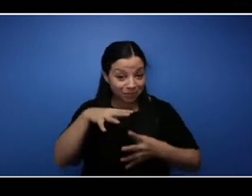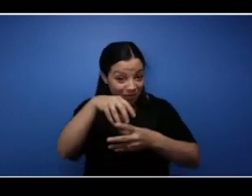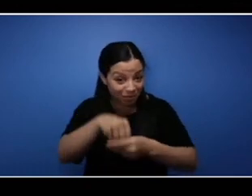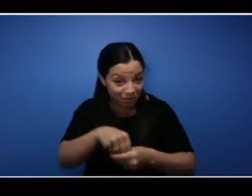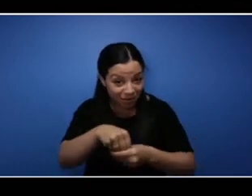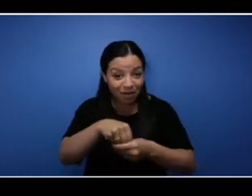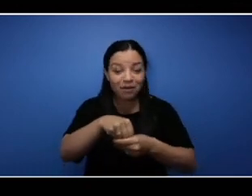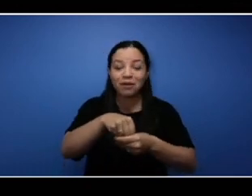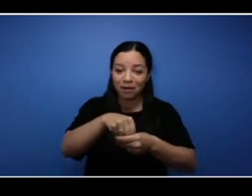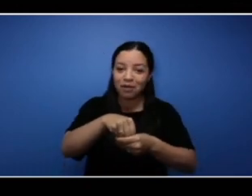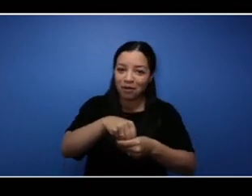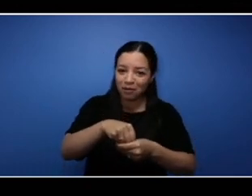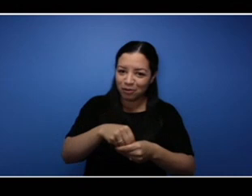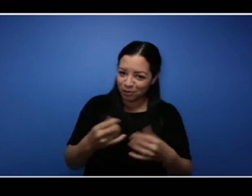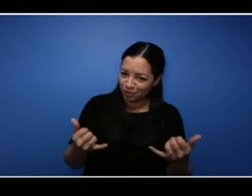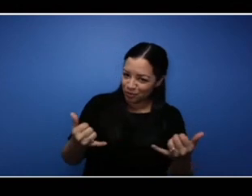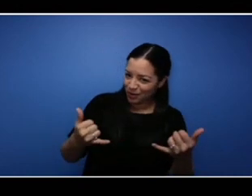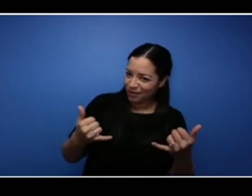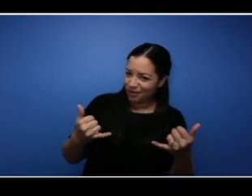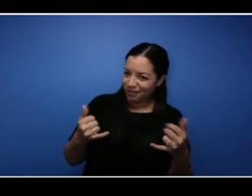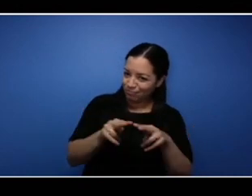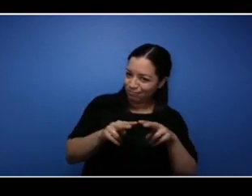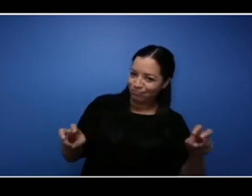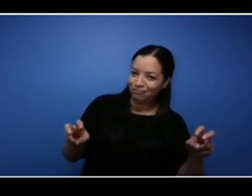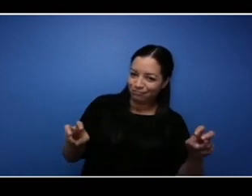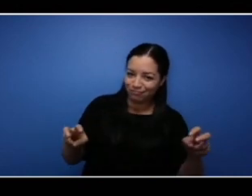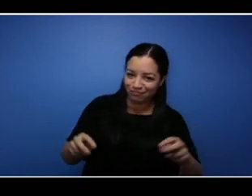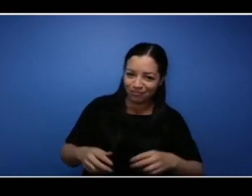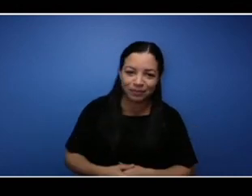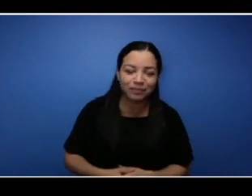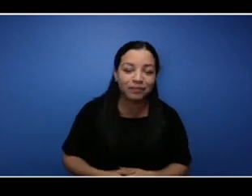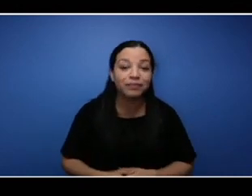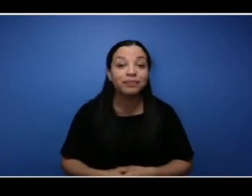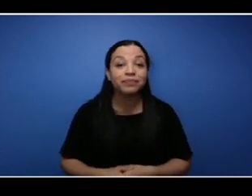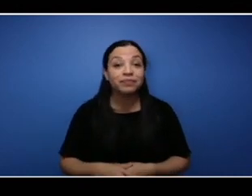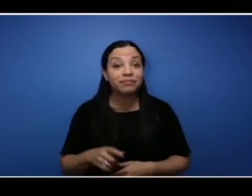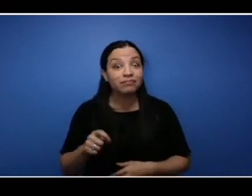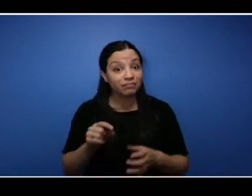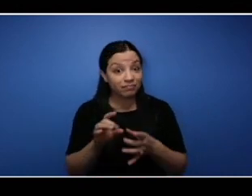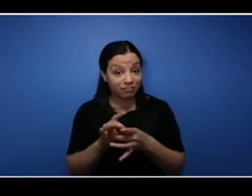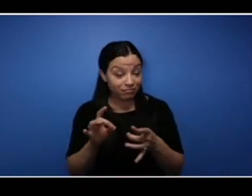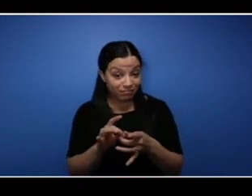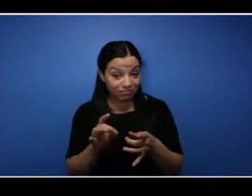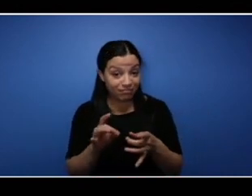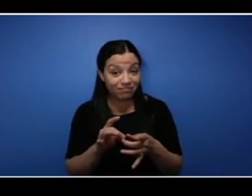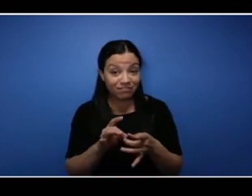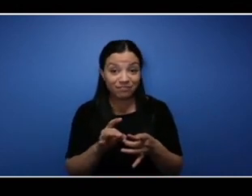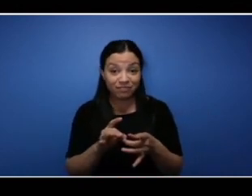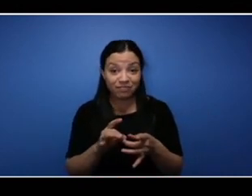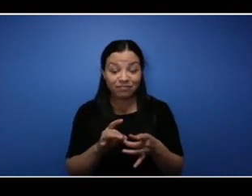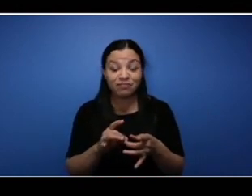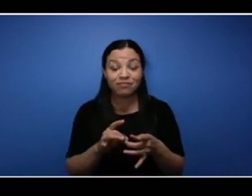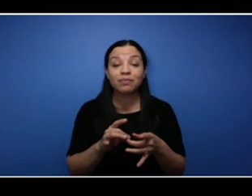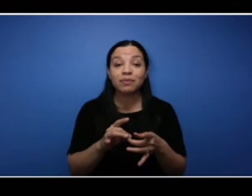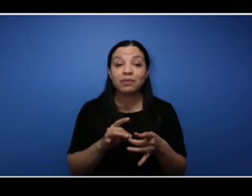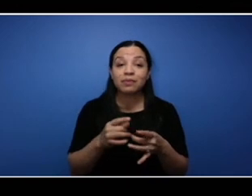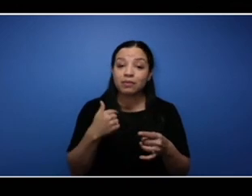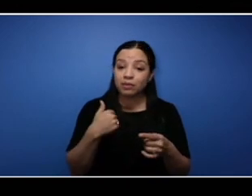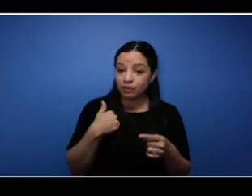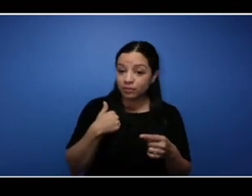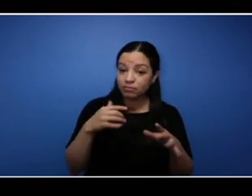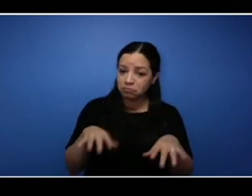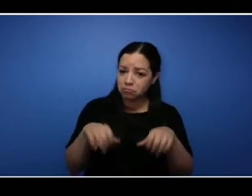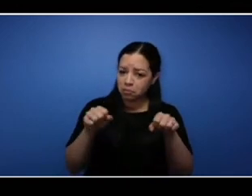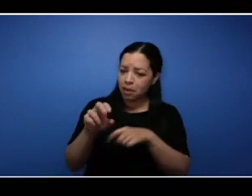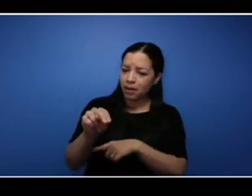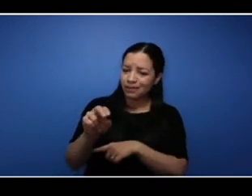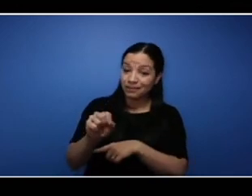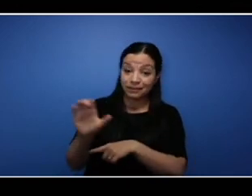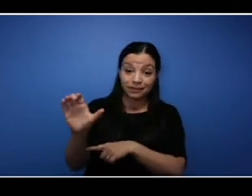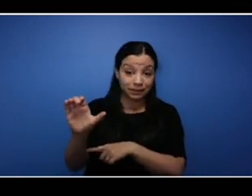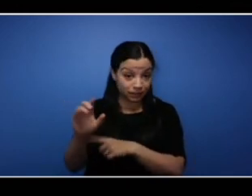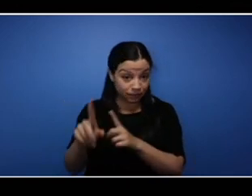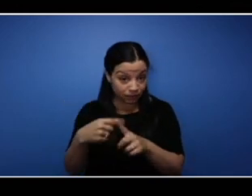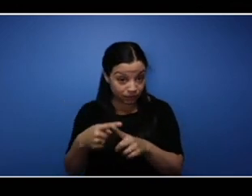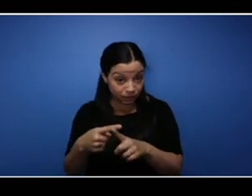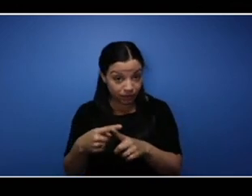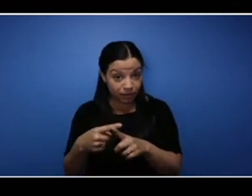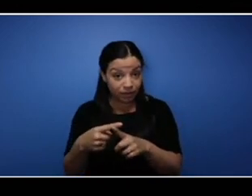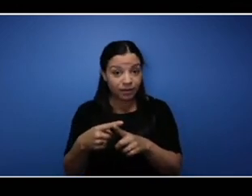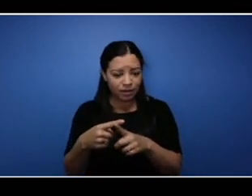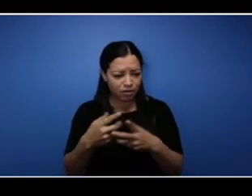event. I have to say that I am I started going to NSCC when I retired after working 34 and